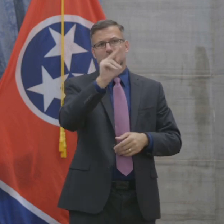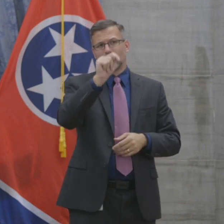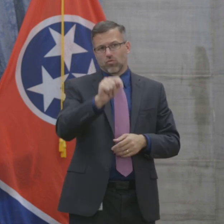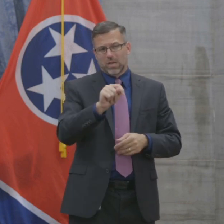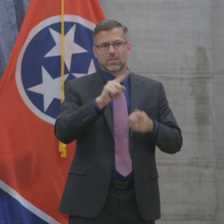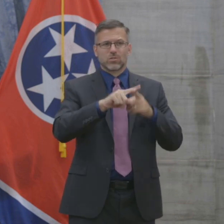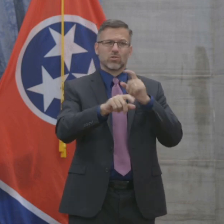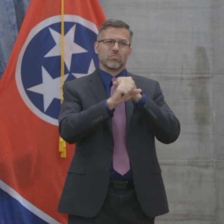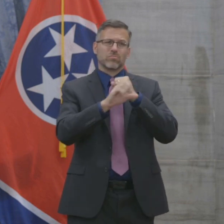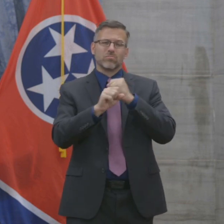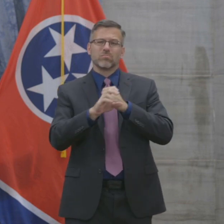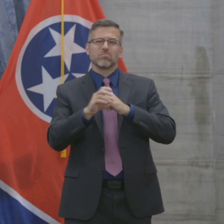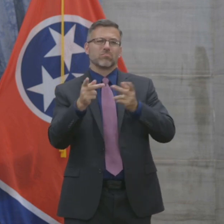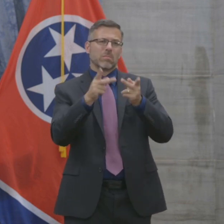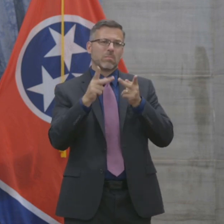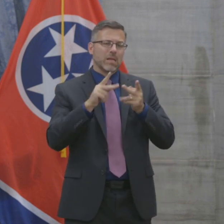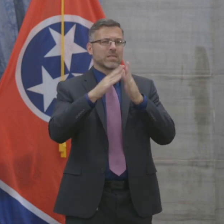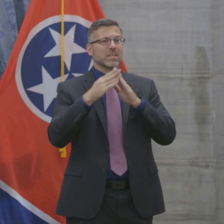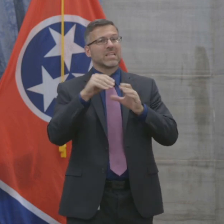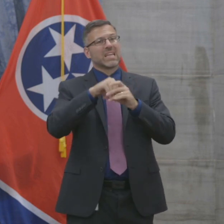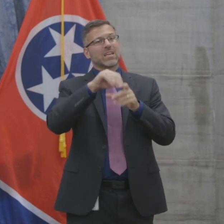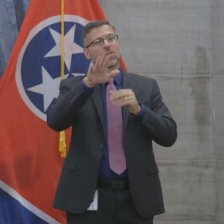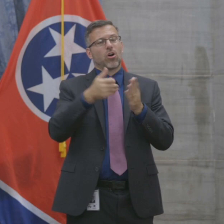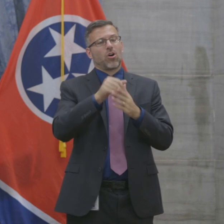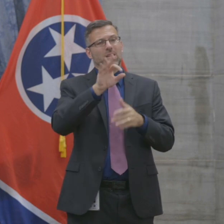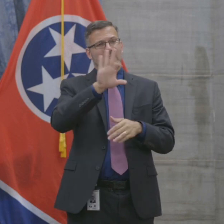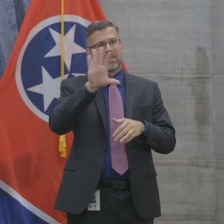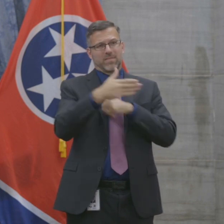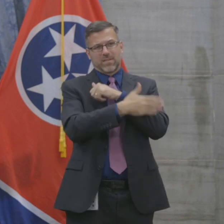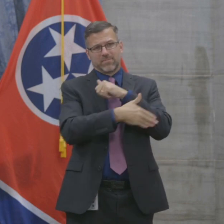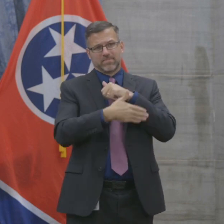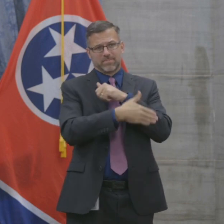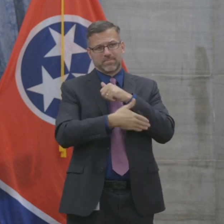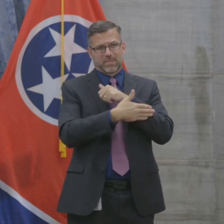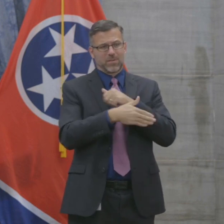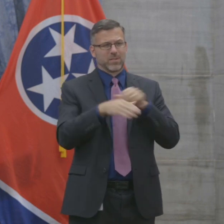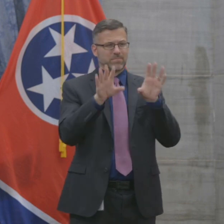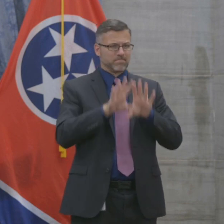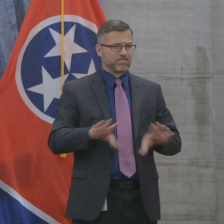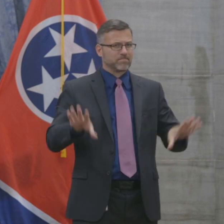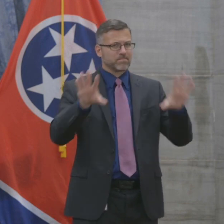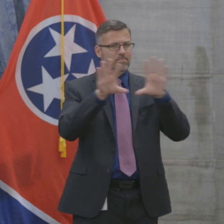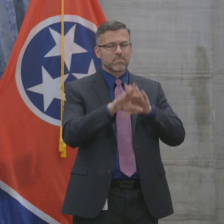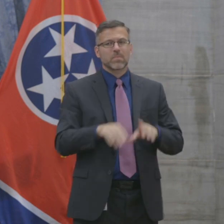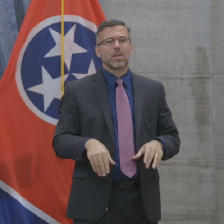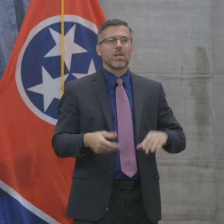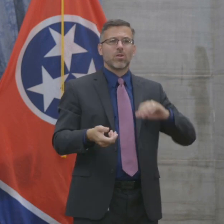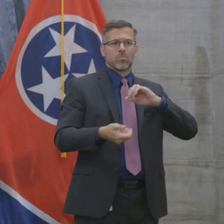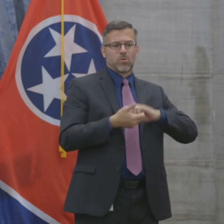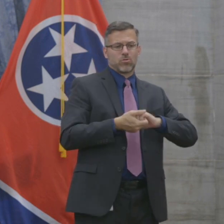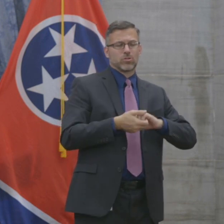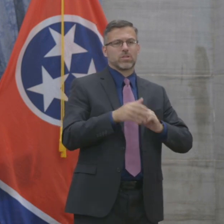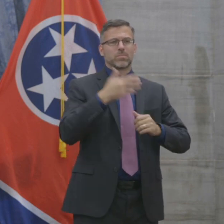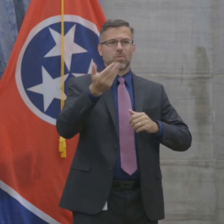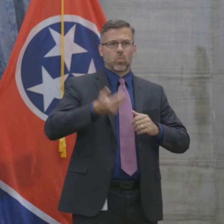been donated or sold at cost by our great partners. So for more information or to join our movement please visit the